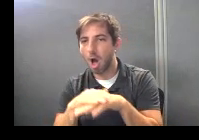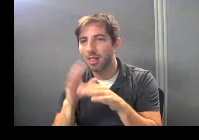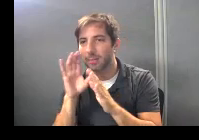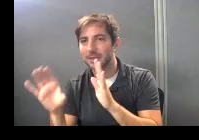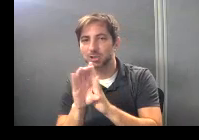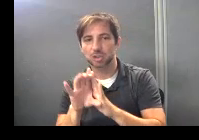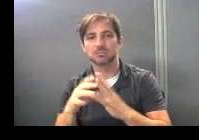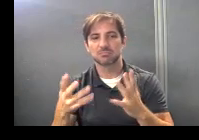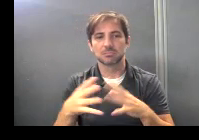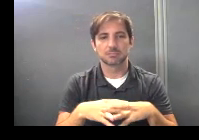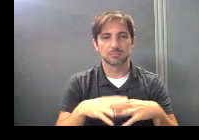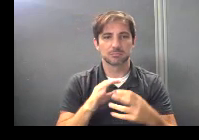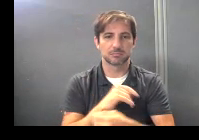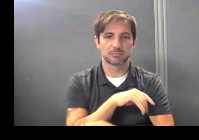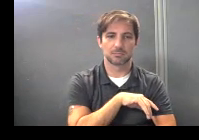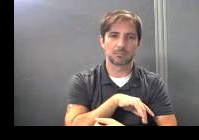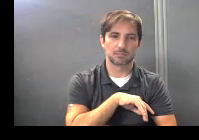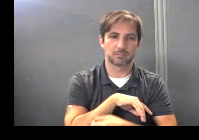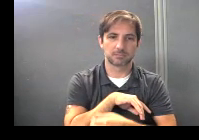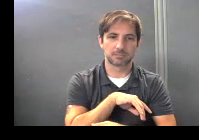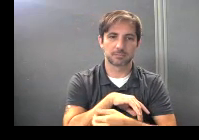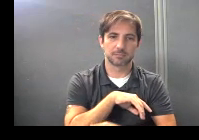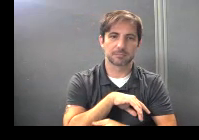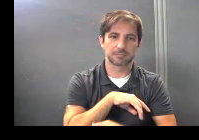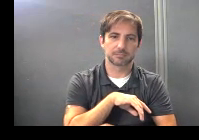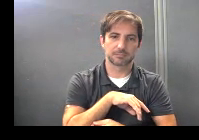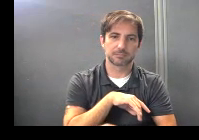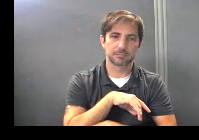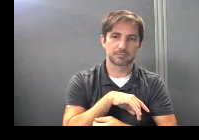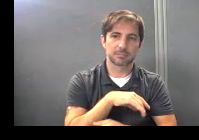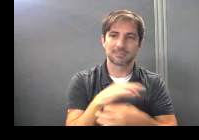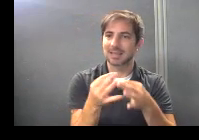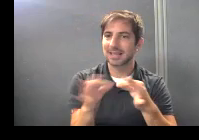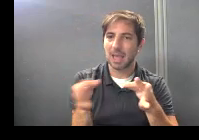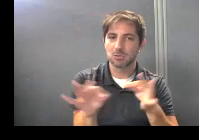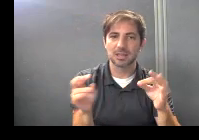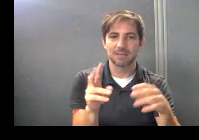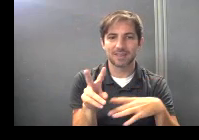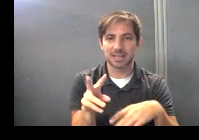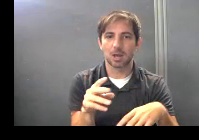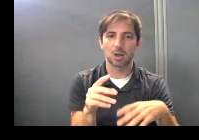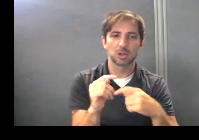YOU PROVIDE TRANSCRIPTS THAT YOUR FONTS ARE ACCESSIBLE.